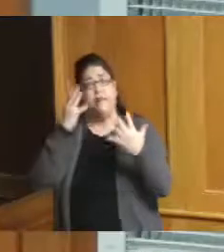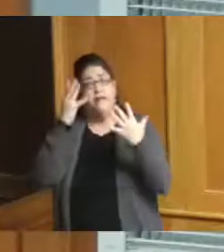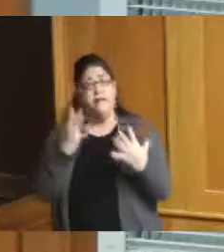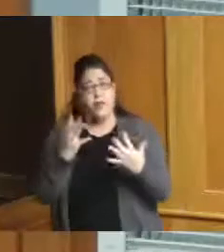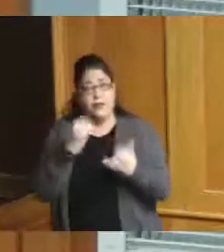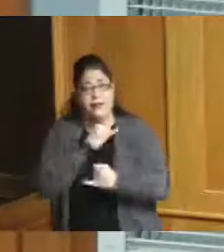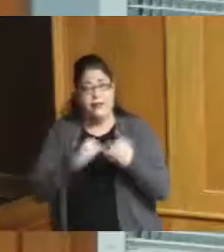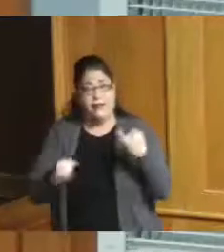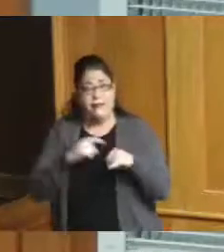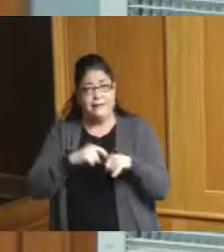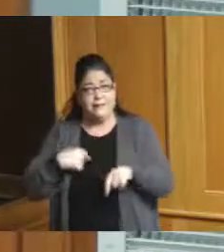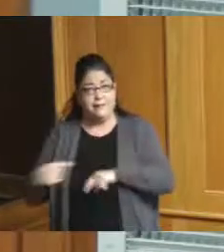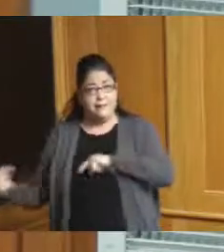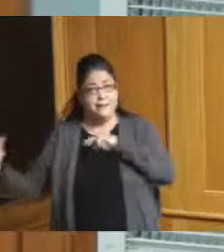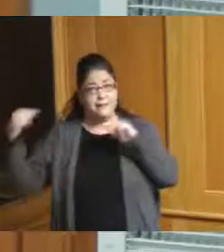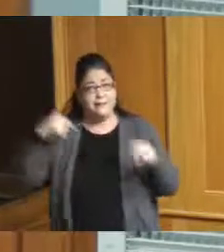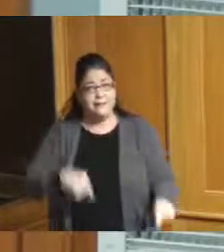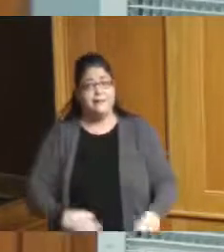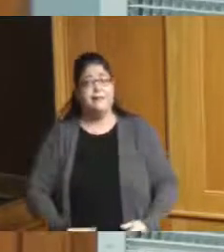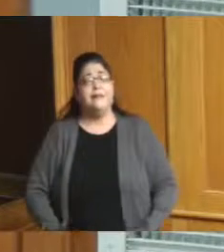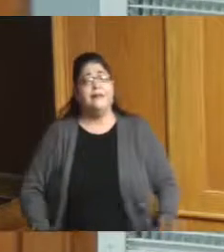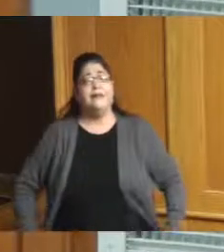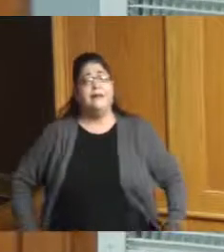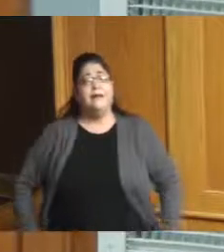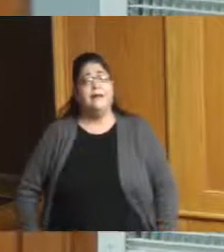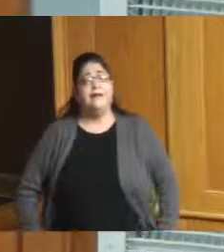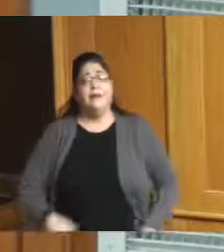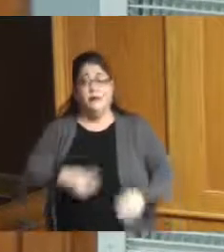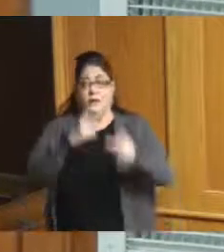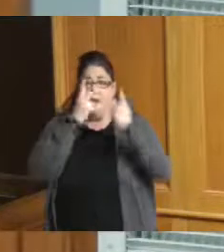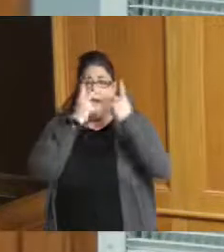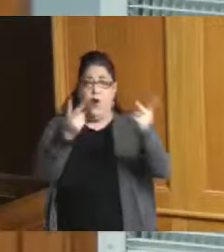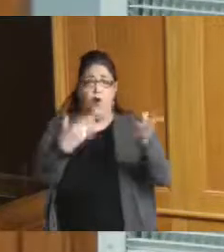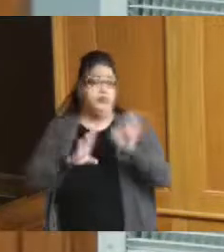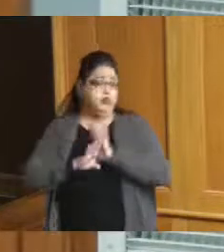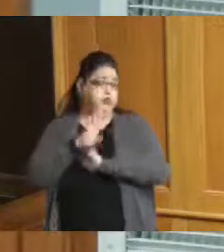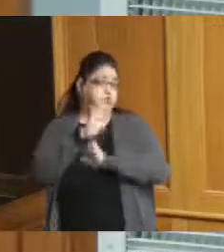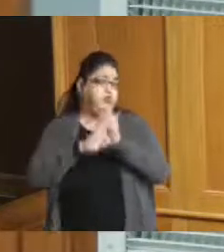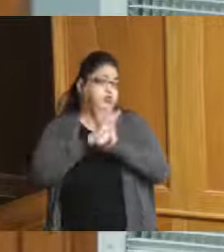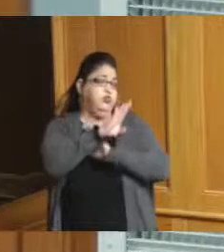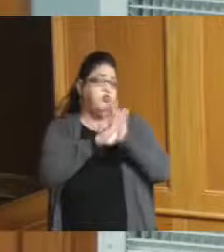opportunity to brief this commission we have seen just a ton of Covid activity within our community